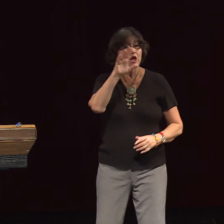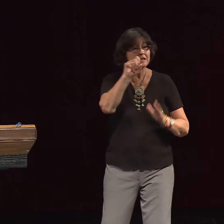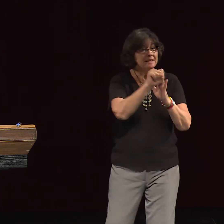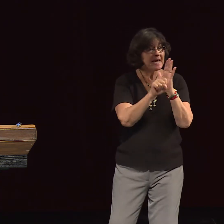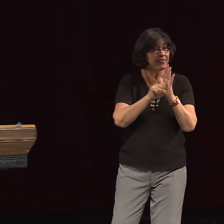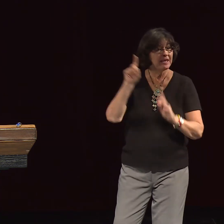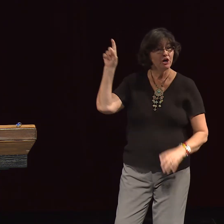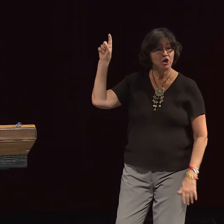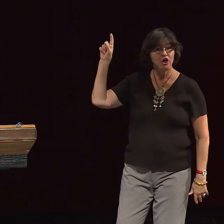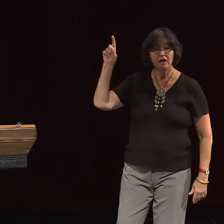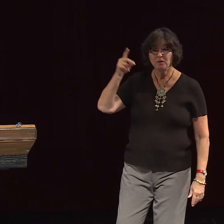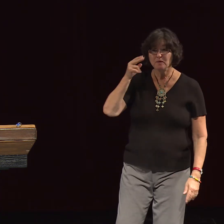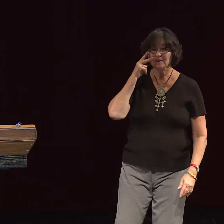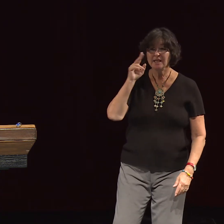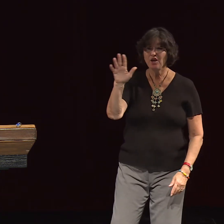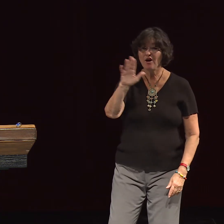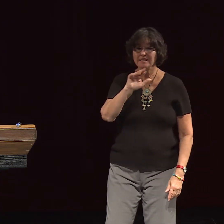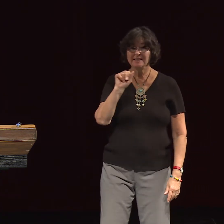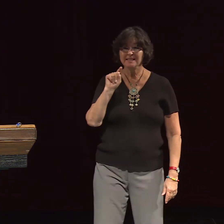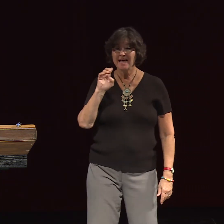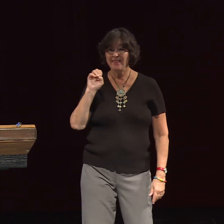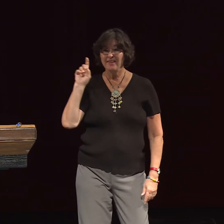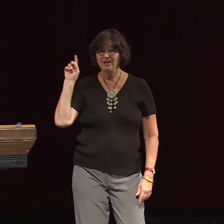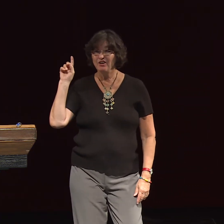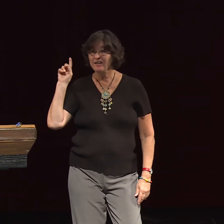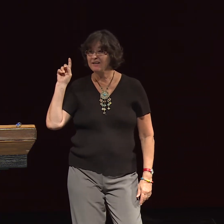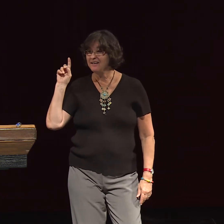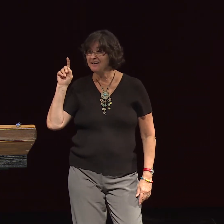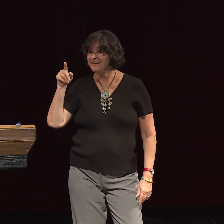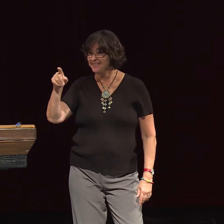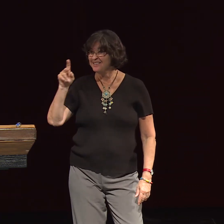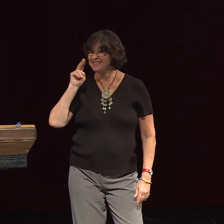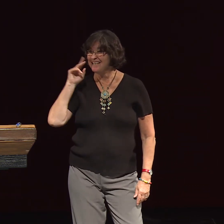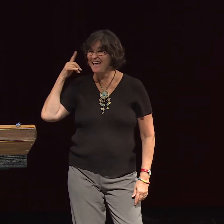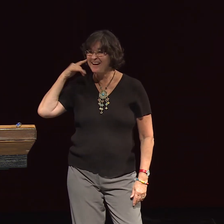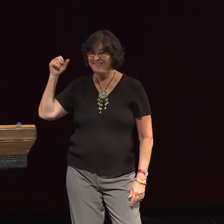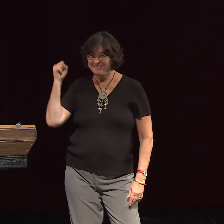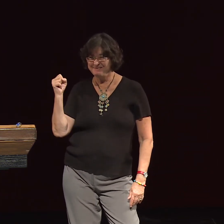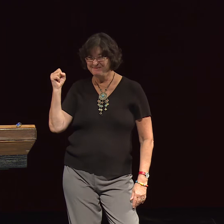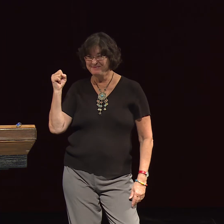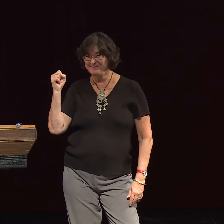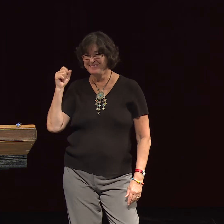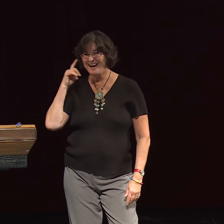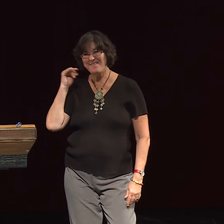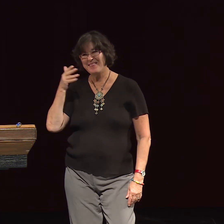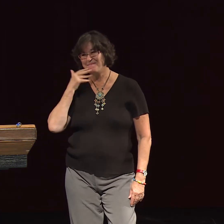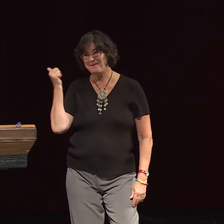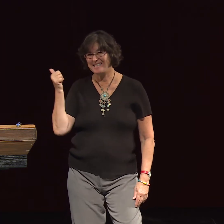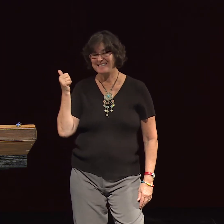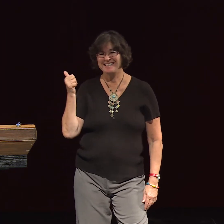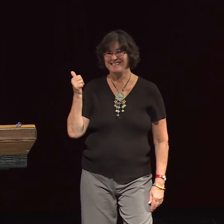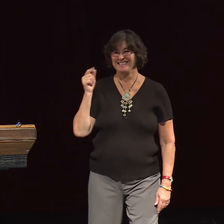So we may have more blue states. Does anybody see your state there? OK. You're from California. That's great.